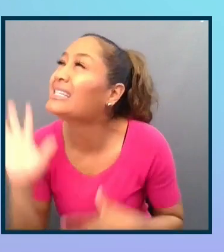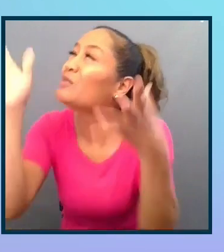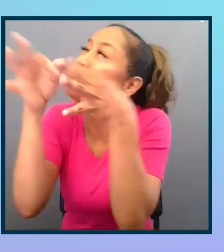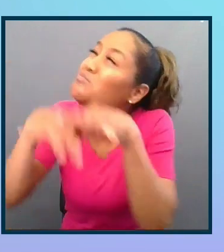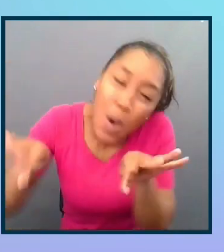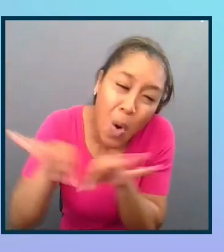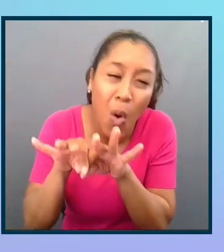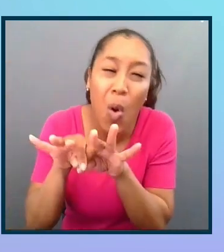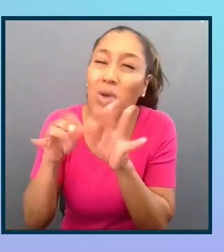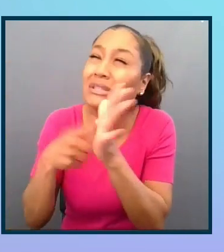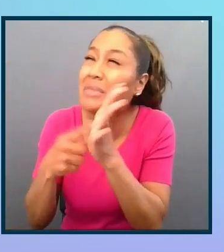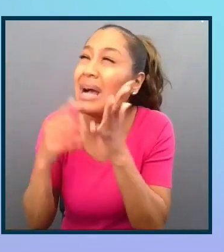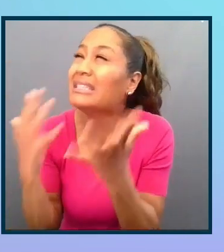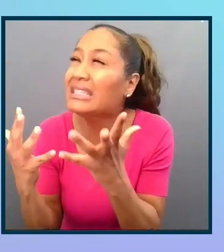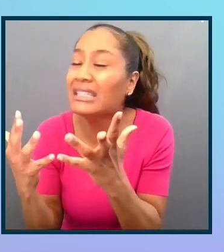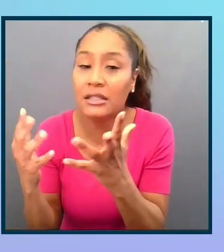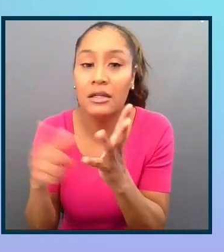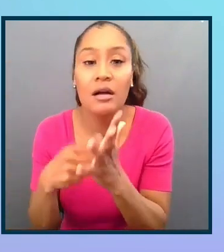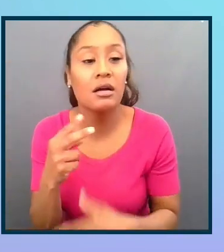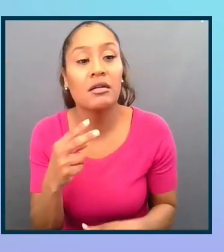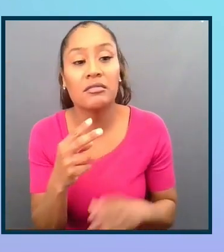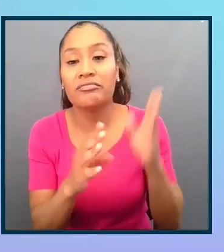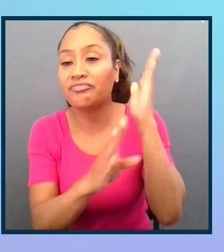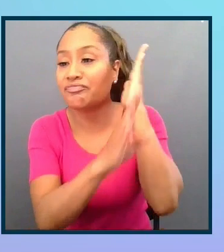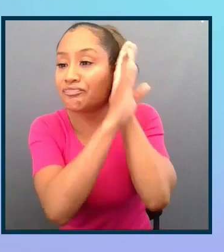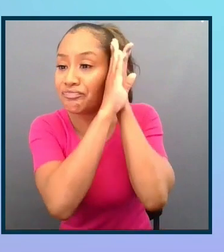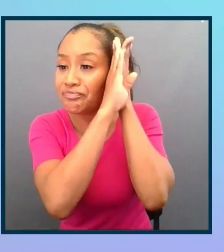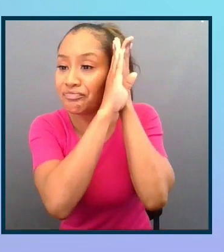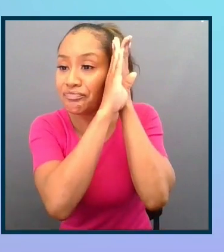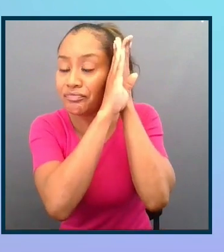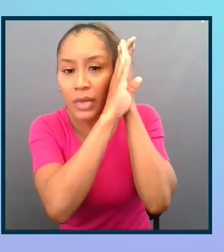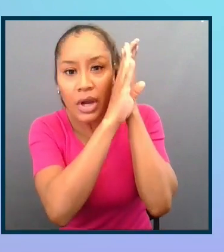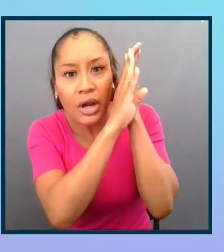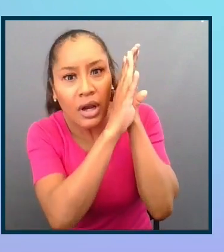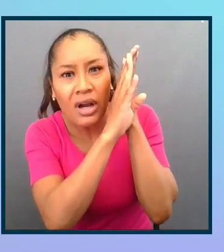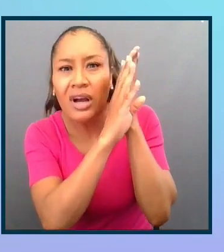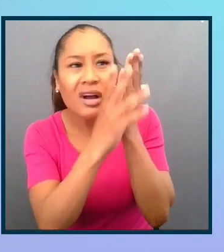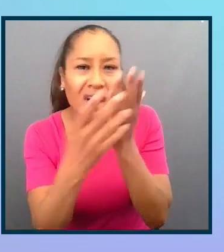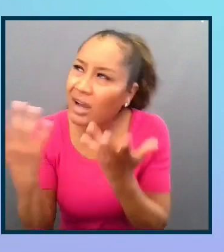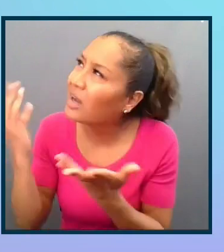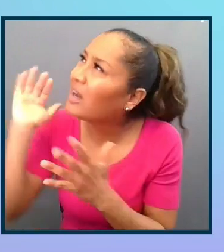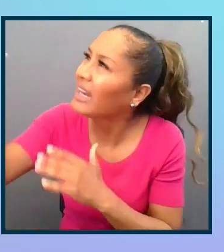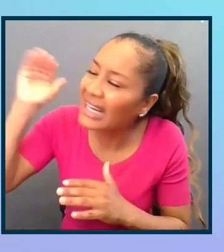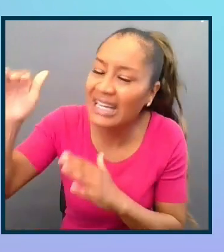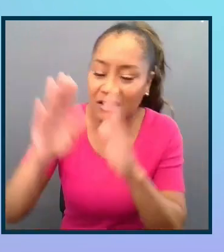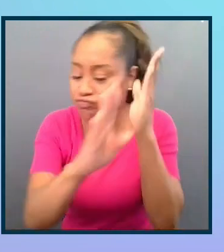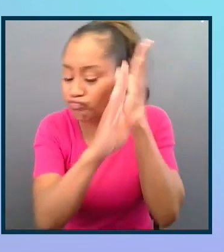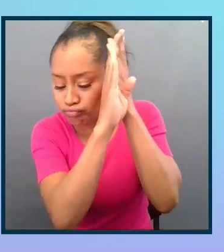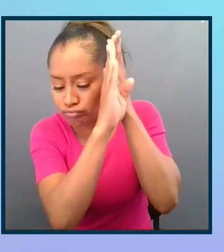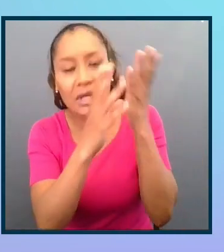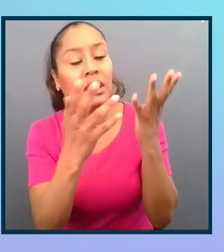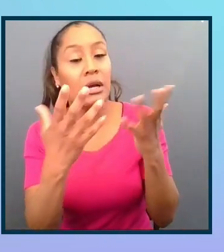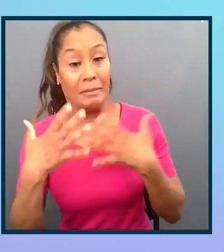And then sometimes people don't hear that. That could be rough. I guess, to me, to manage that burnout.